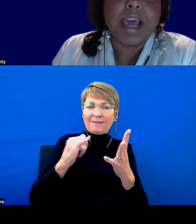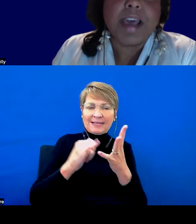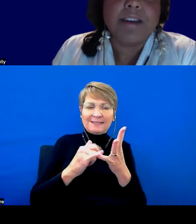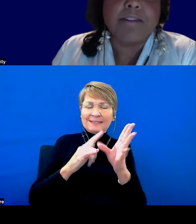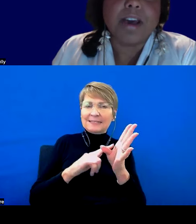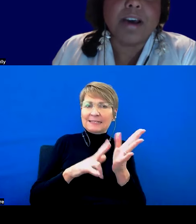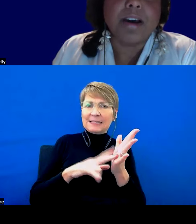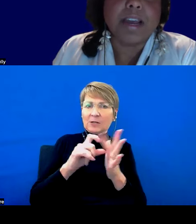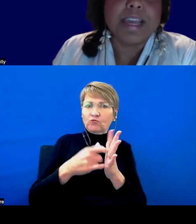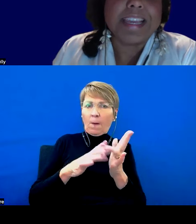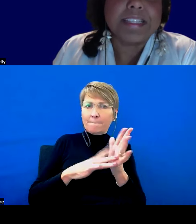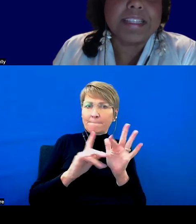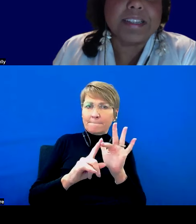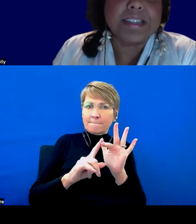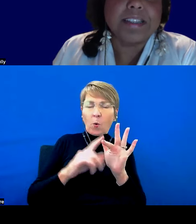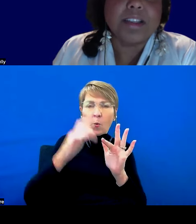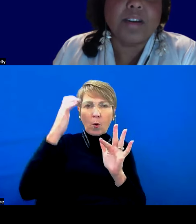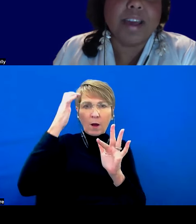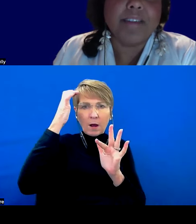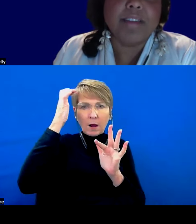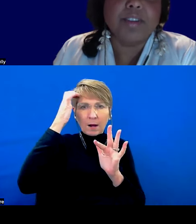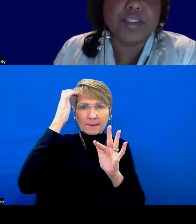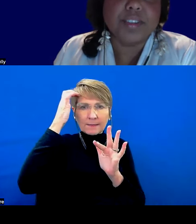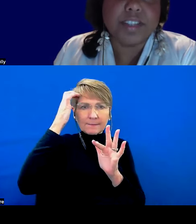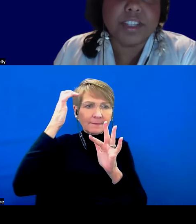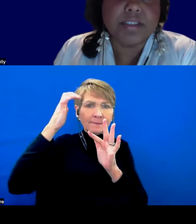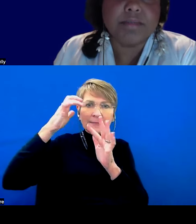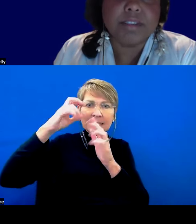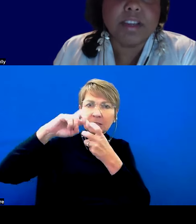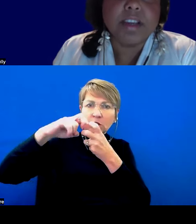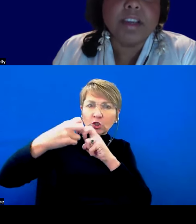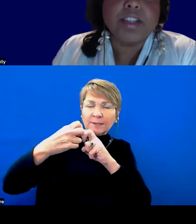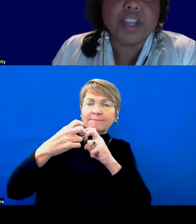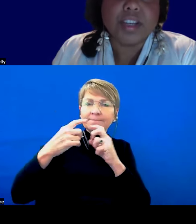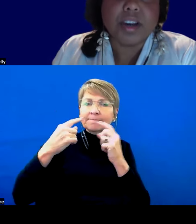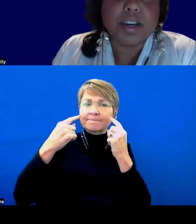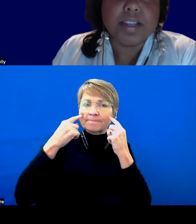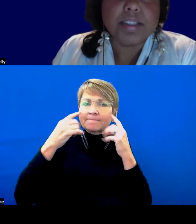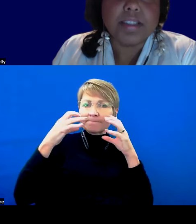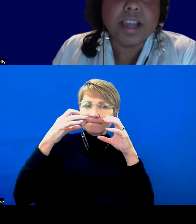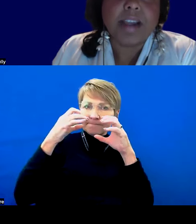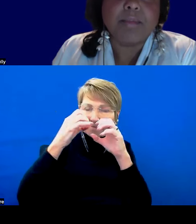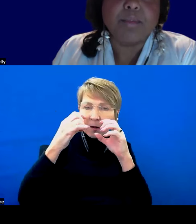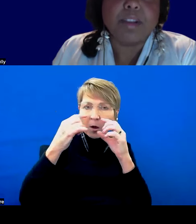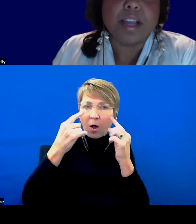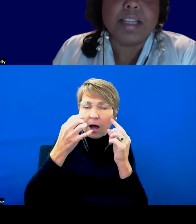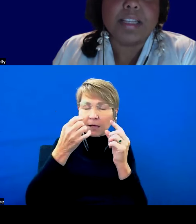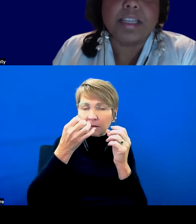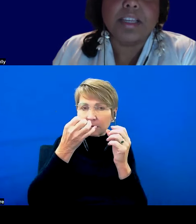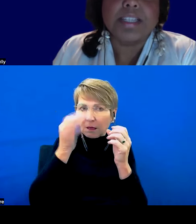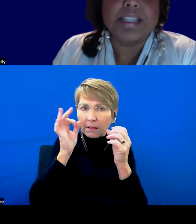have a higher incidence of having reduced vision, turned eyes and are more likely going to need